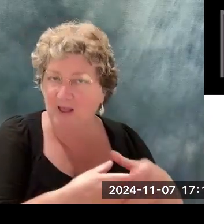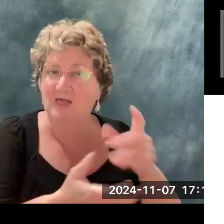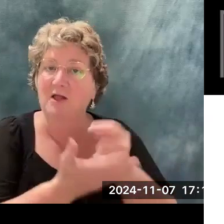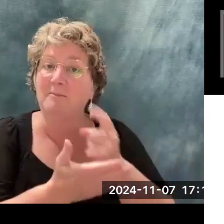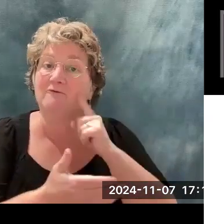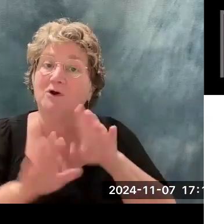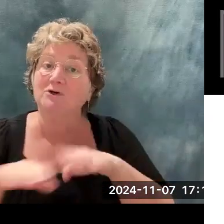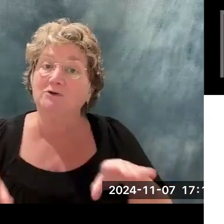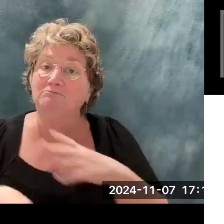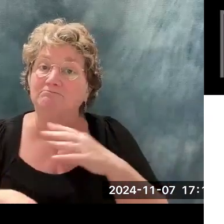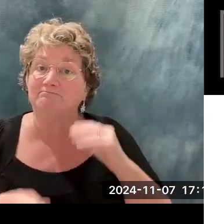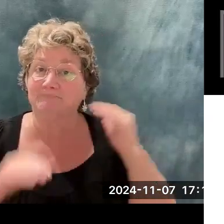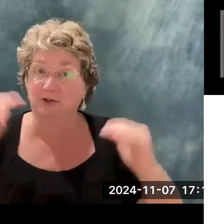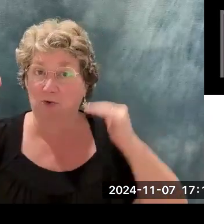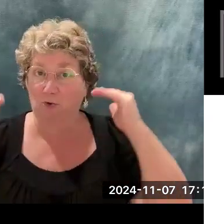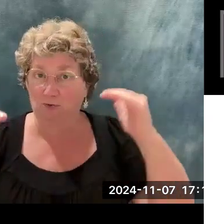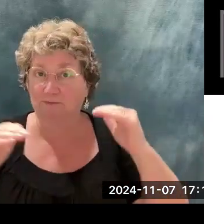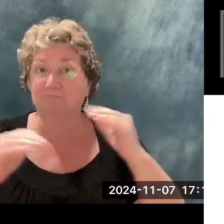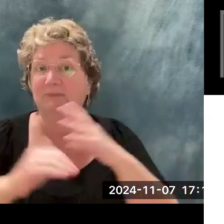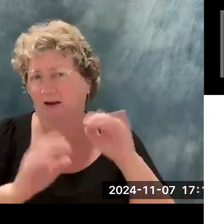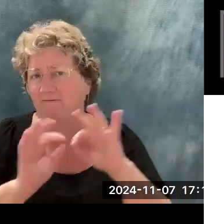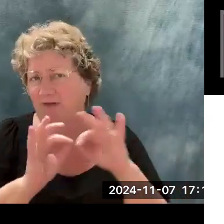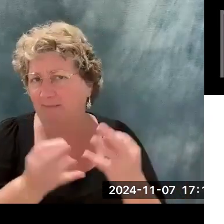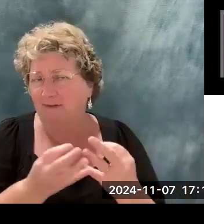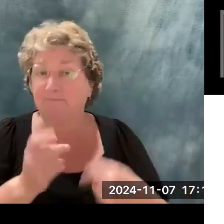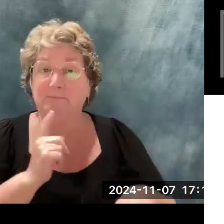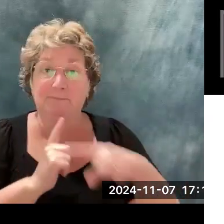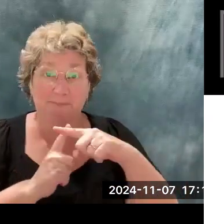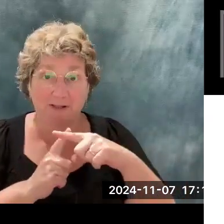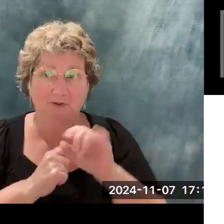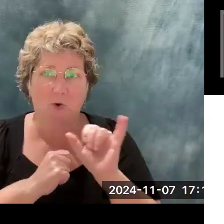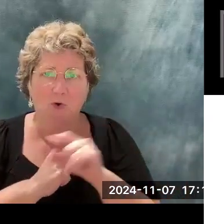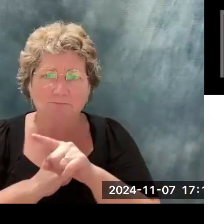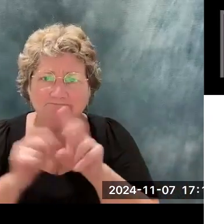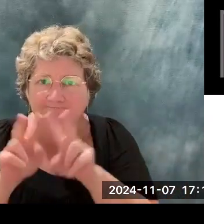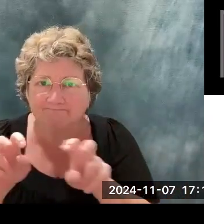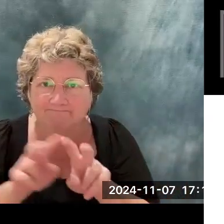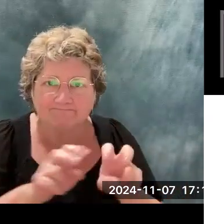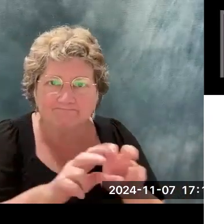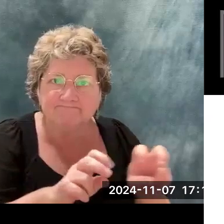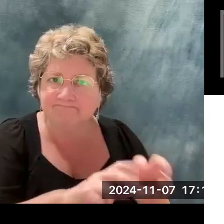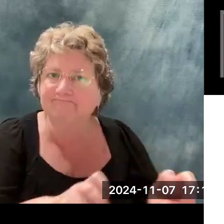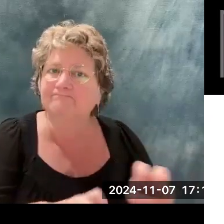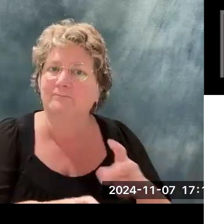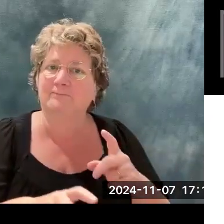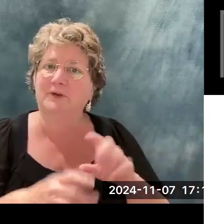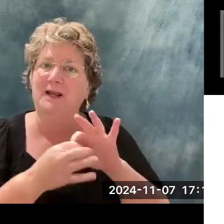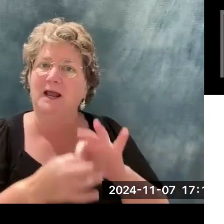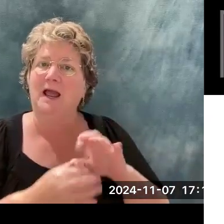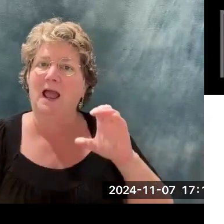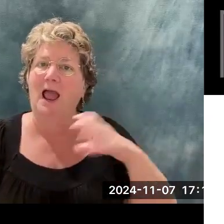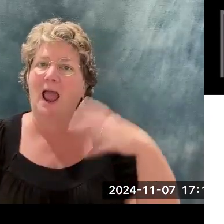as well as completing a variety of different types of assessments within outpatient, school, and residential settings.